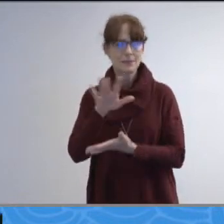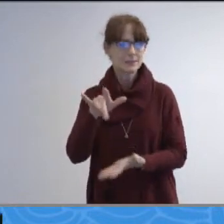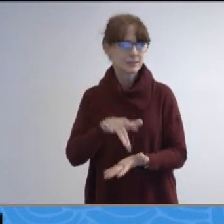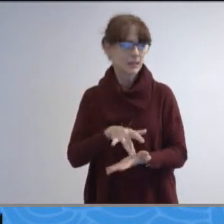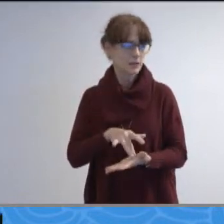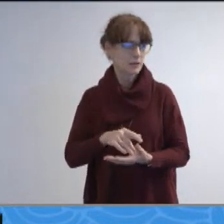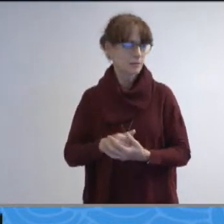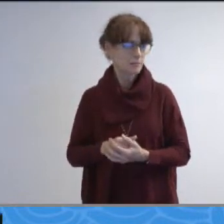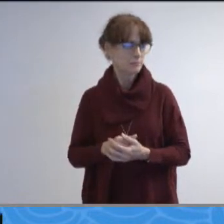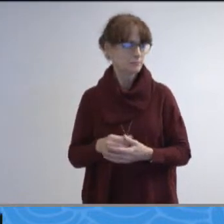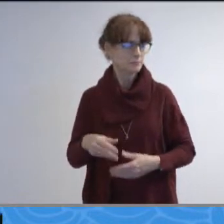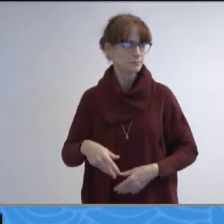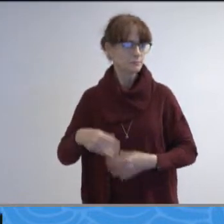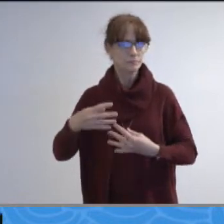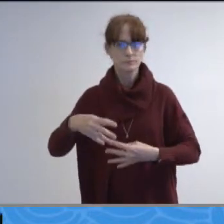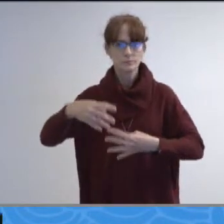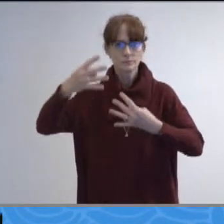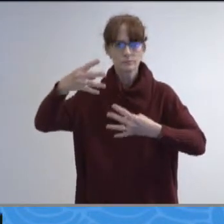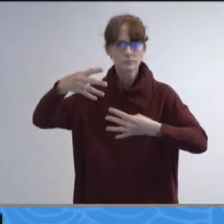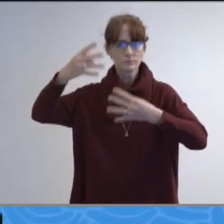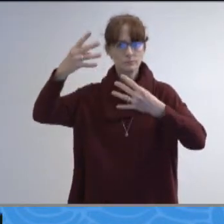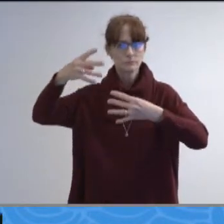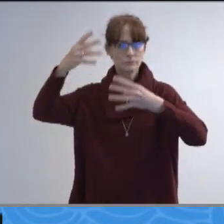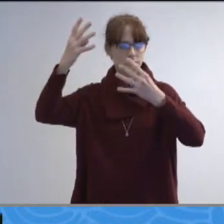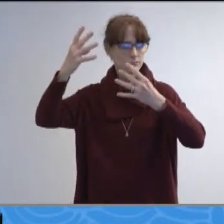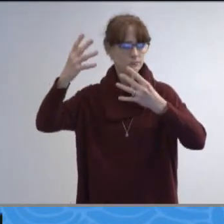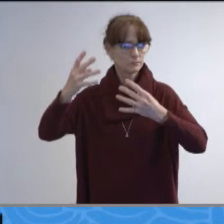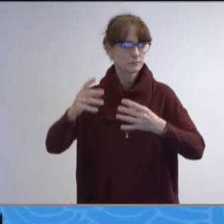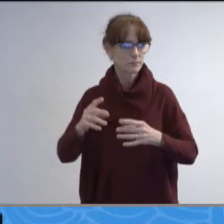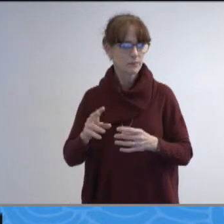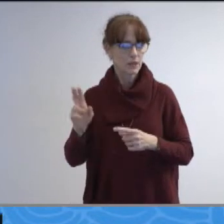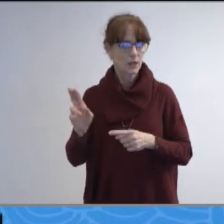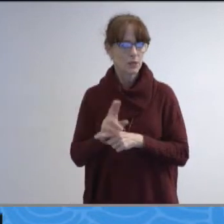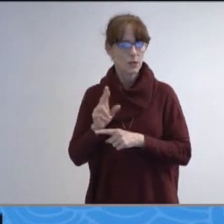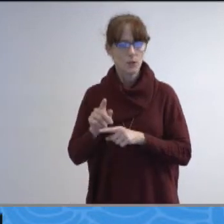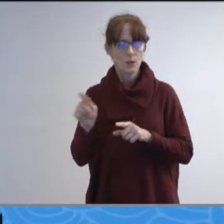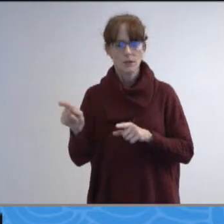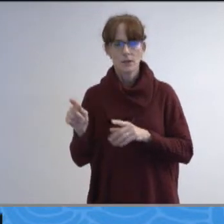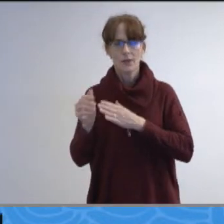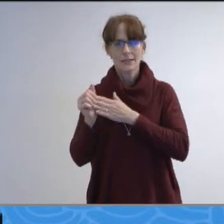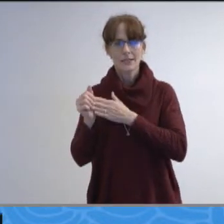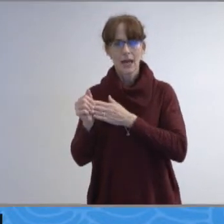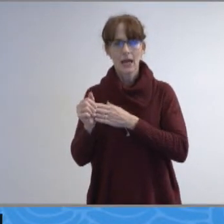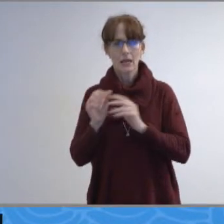And if I scroll down just a little bit, use this guide right here,